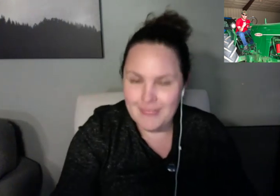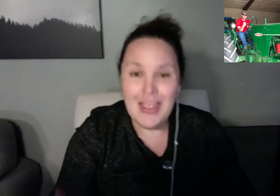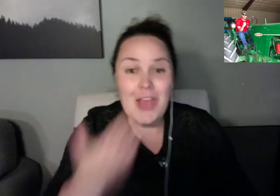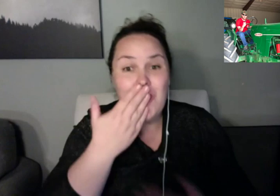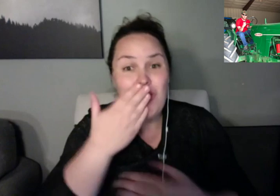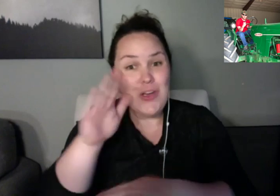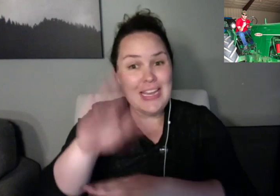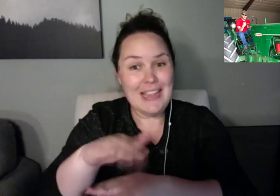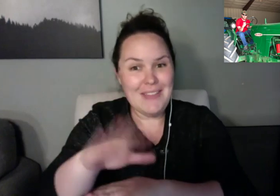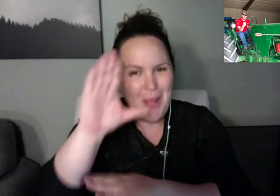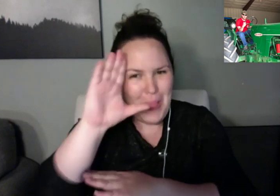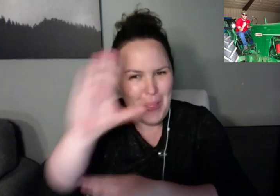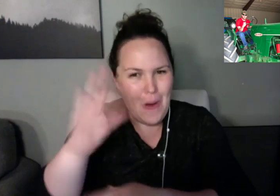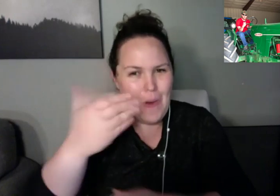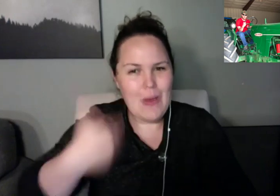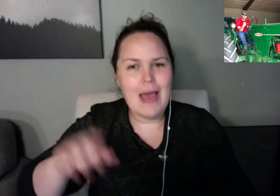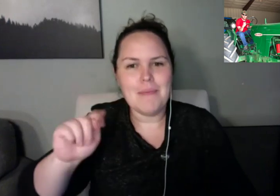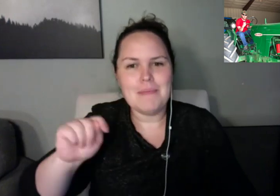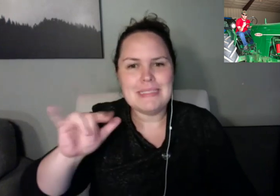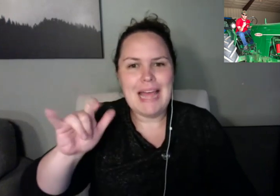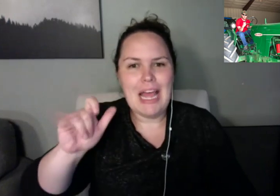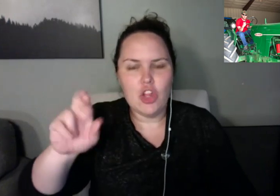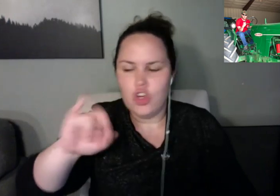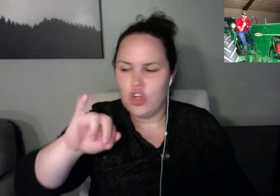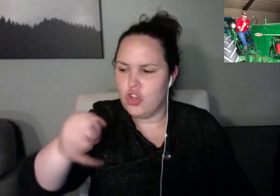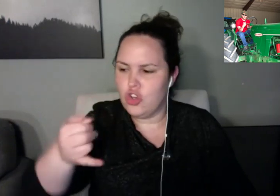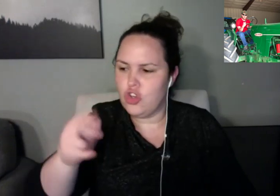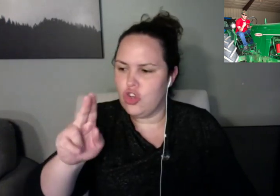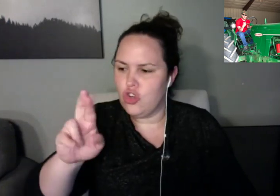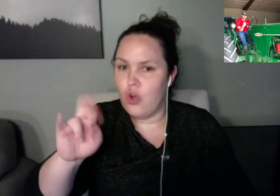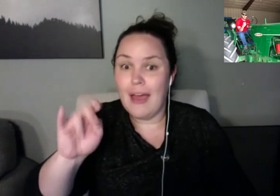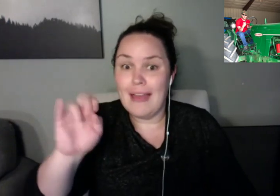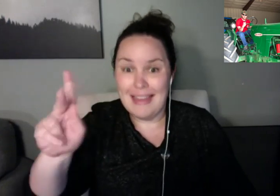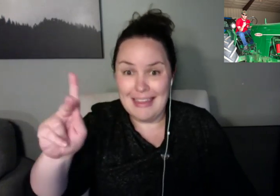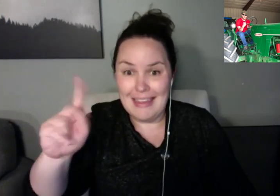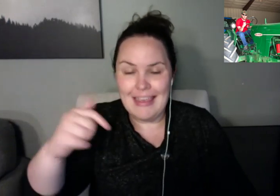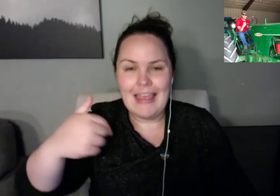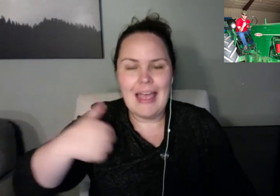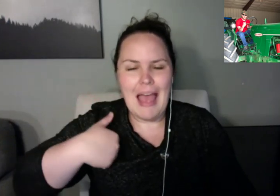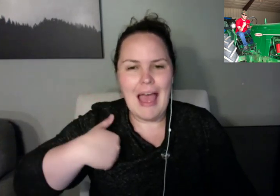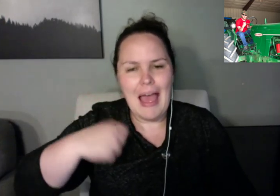I'm Tyler Juranek. I'm with the obviously with MTI here, one